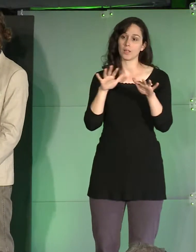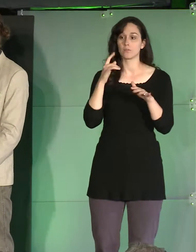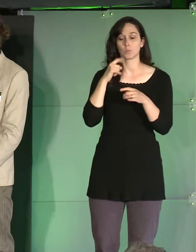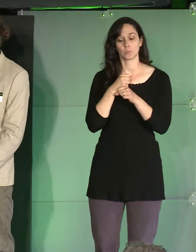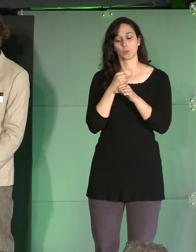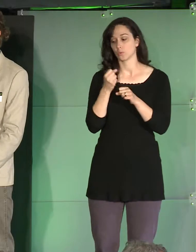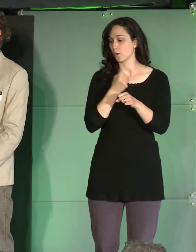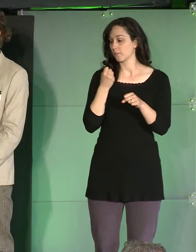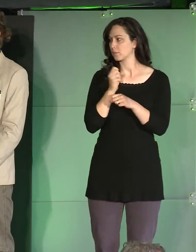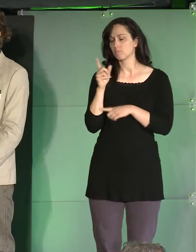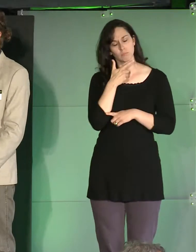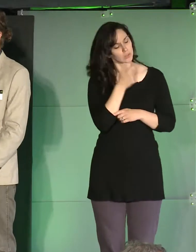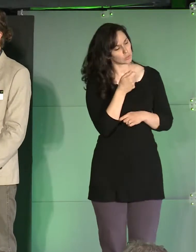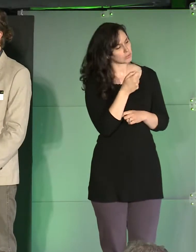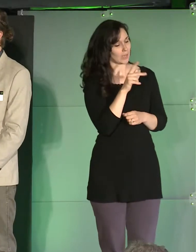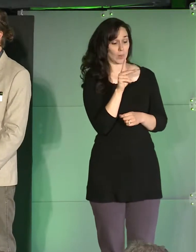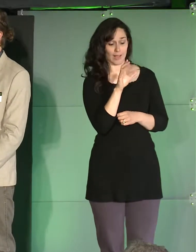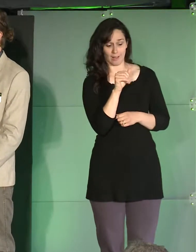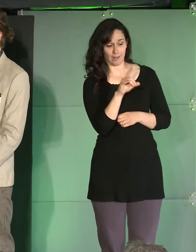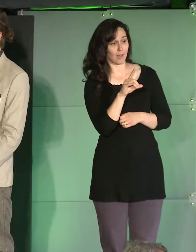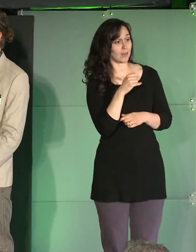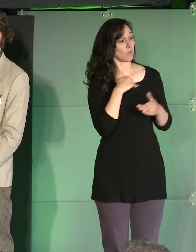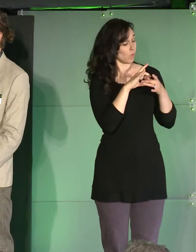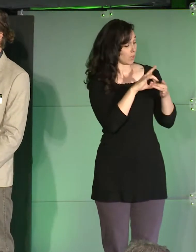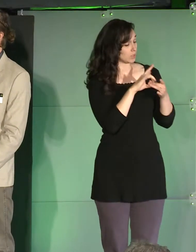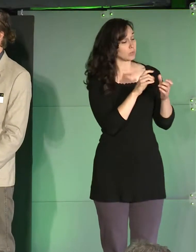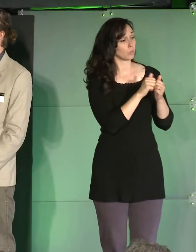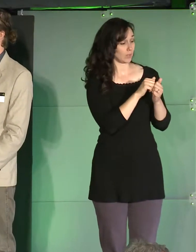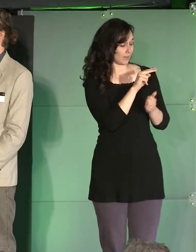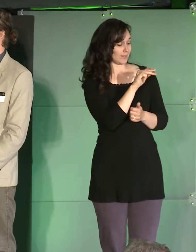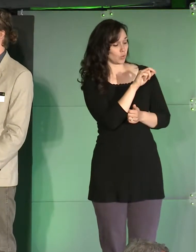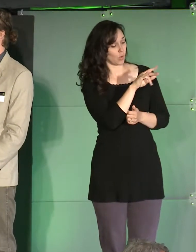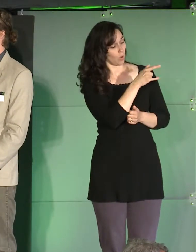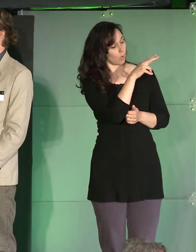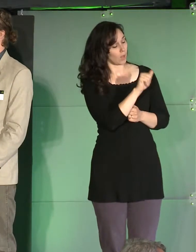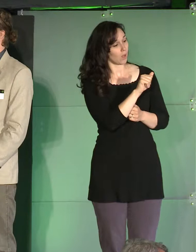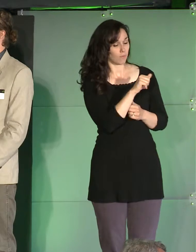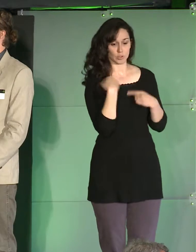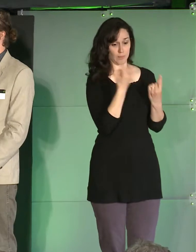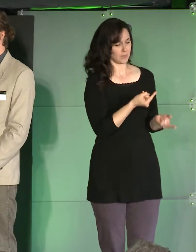Interesting, now KCAD has had a relationship with Nicaragua for some time. Can you just tell us a little bit about that?